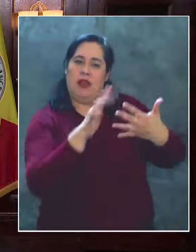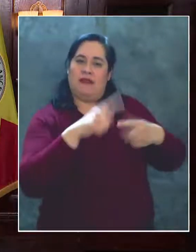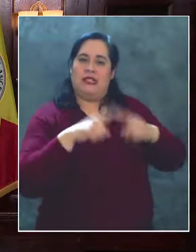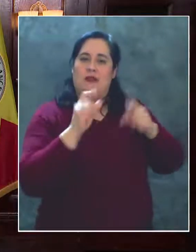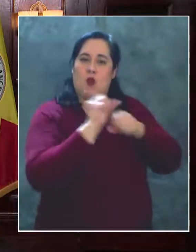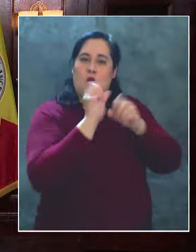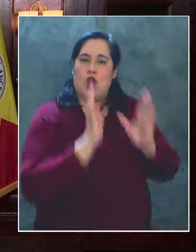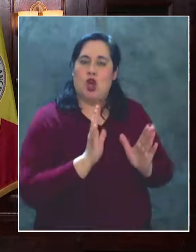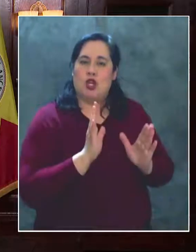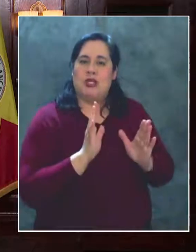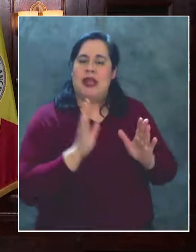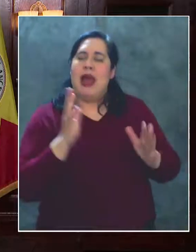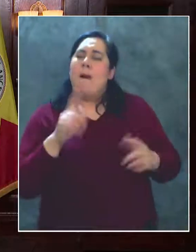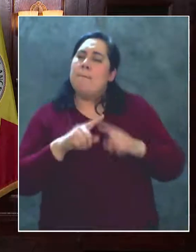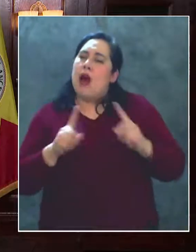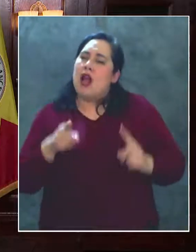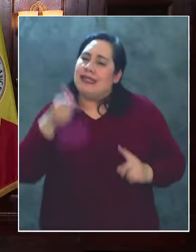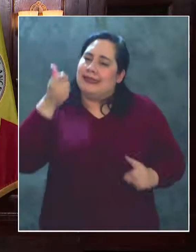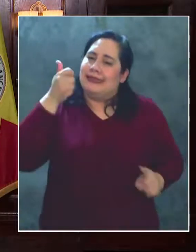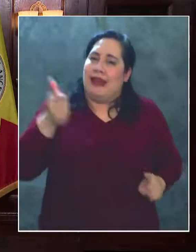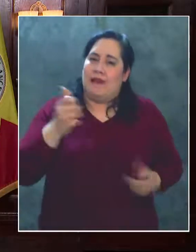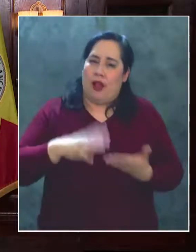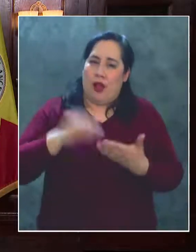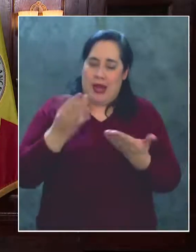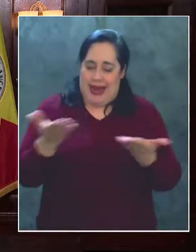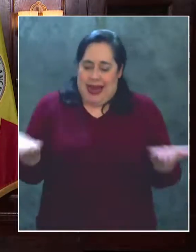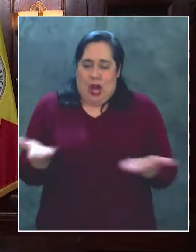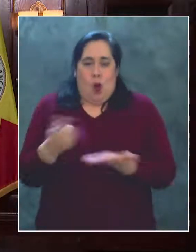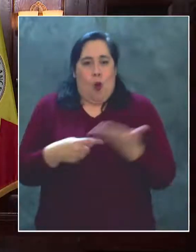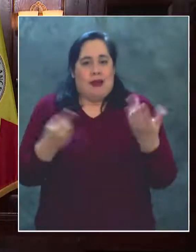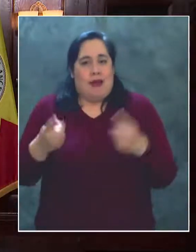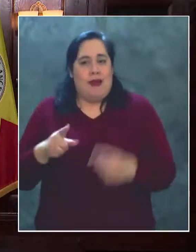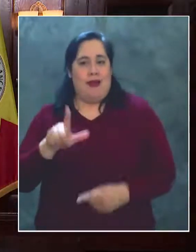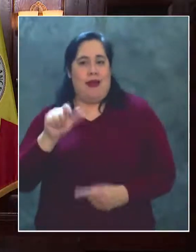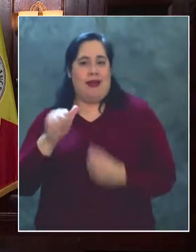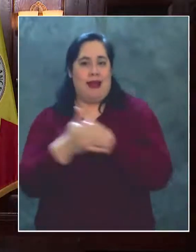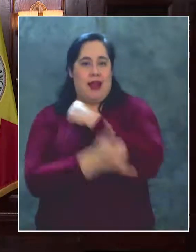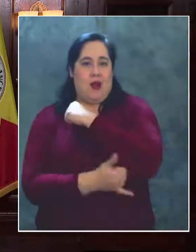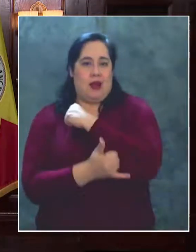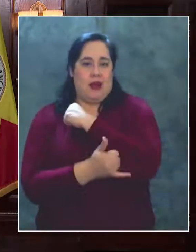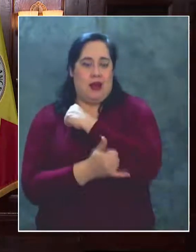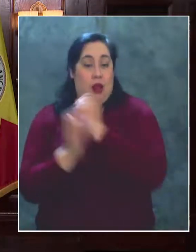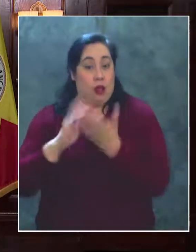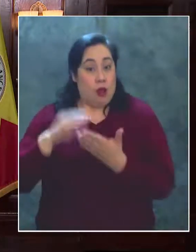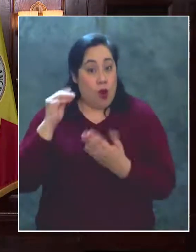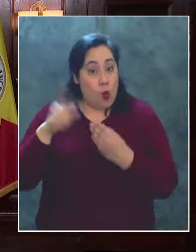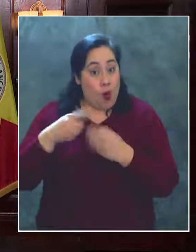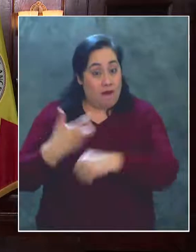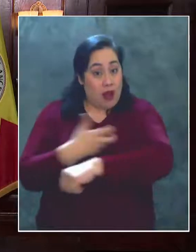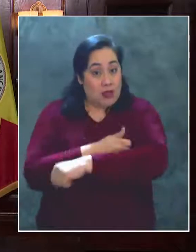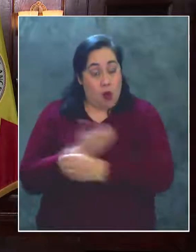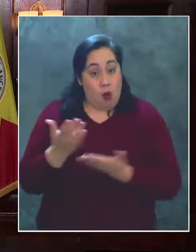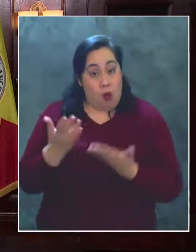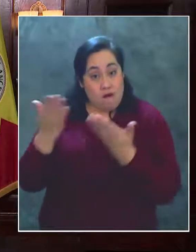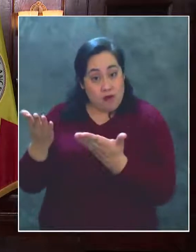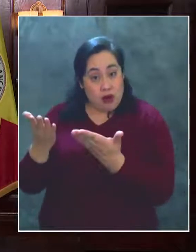BE AT A PHASE BECAUSE OF HOW MANY HEALTHCARE WORKERS THEY HAVE. LEARN WHEN THE VACCINE IS BEING OFFERED, SIGN UP FOR REGULAR